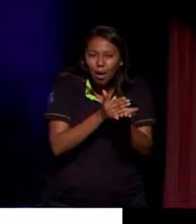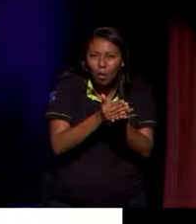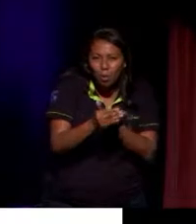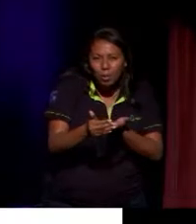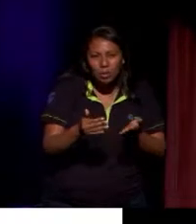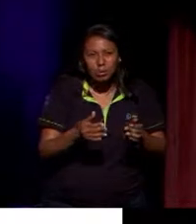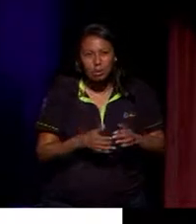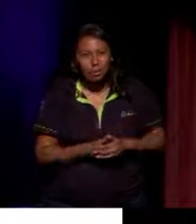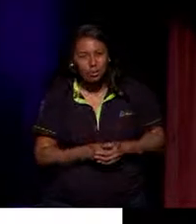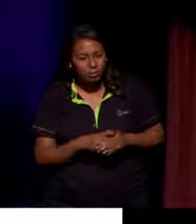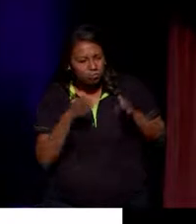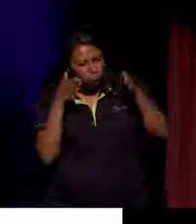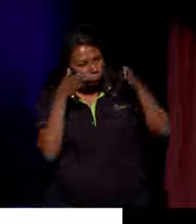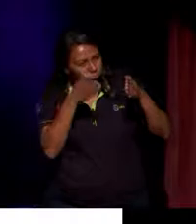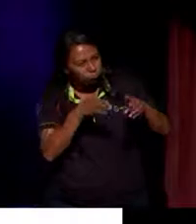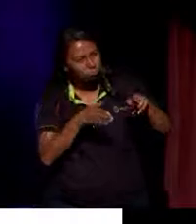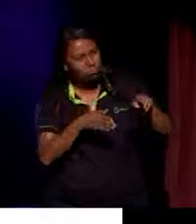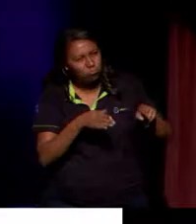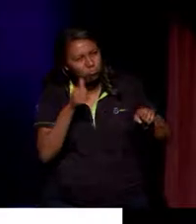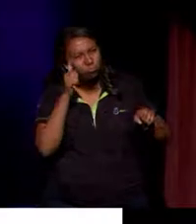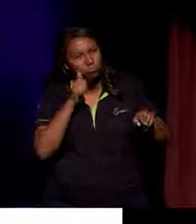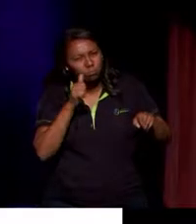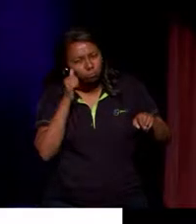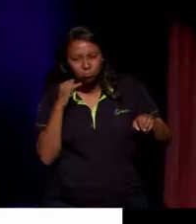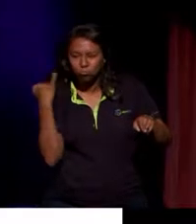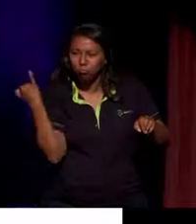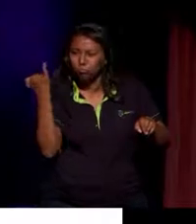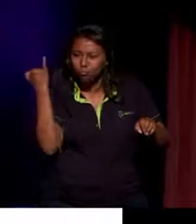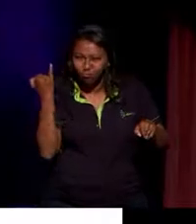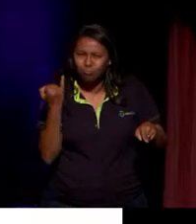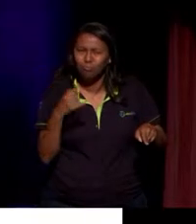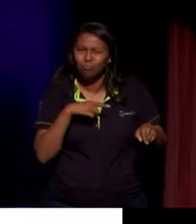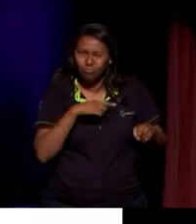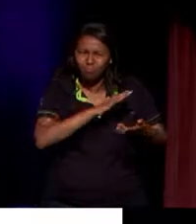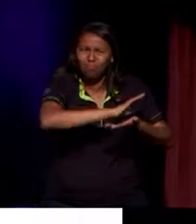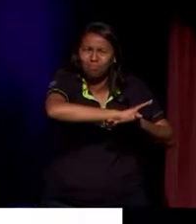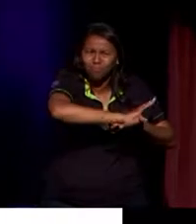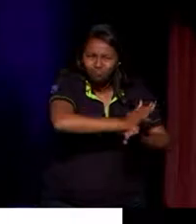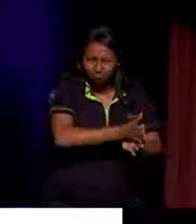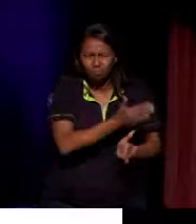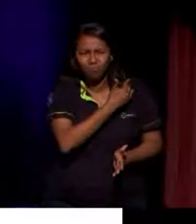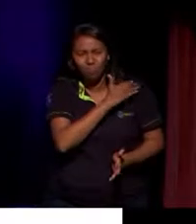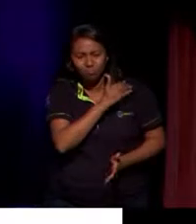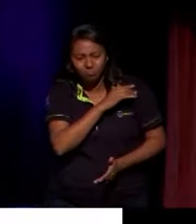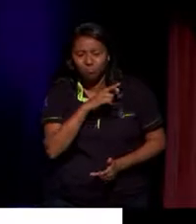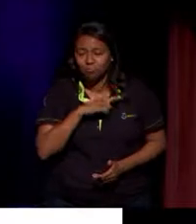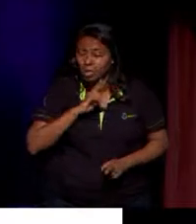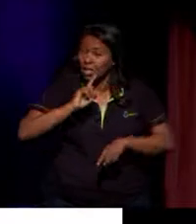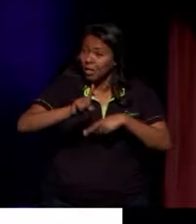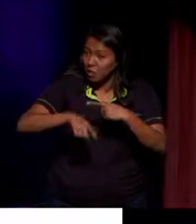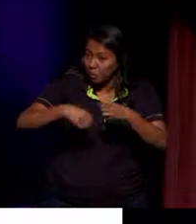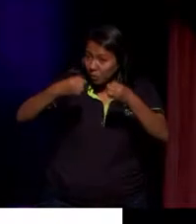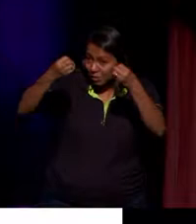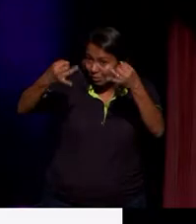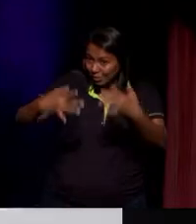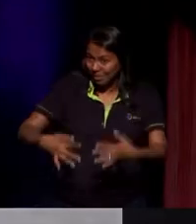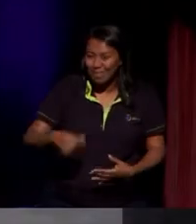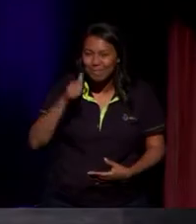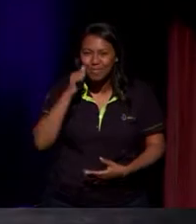the role of women and their oppressions and discriminations, and I'll talk a little later of young feminists.